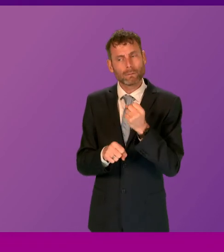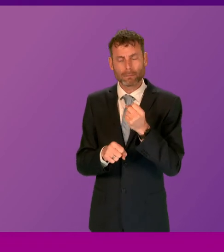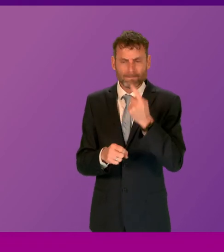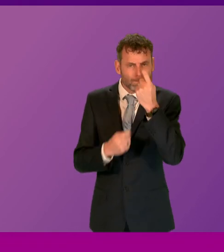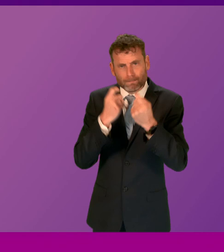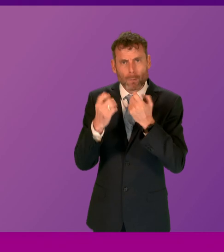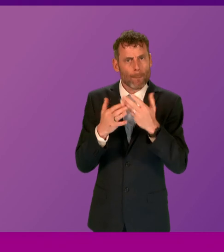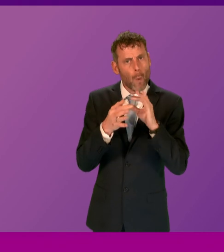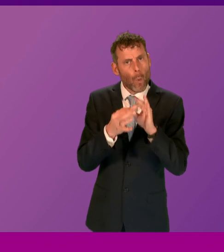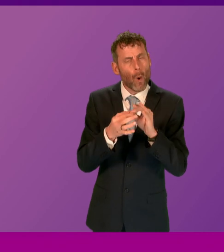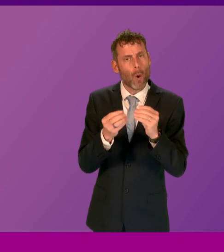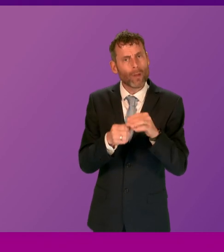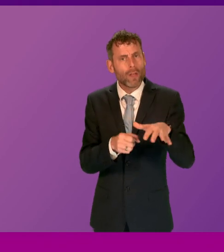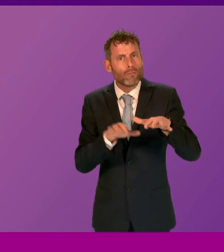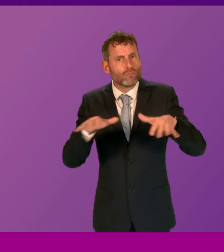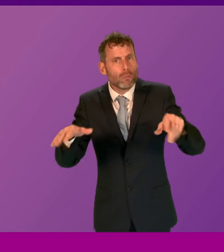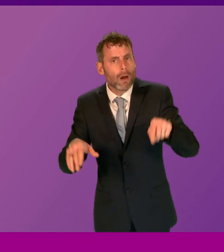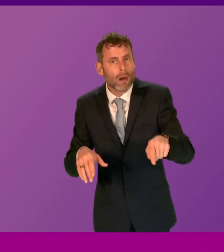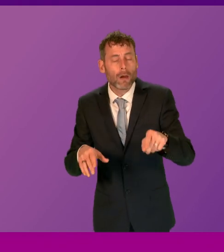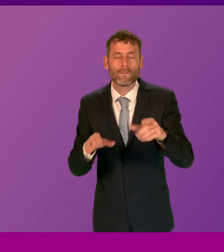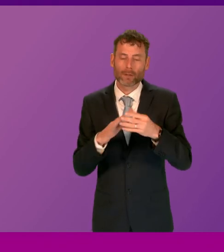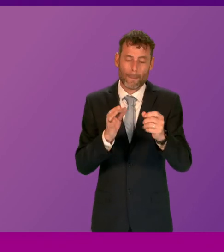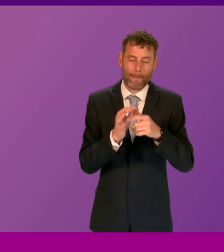such as BASC to bolster Scotland’s venison potential?